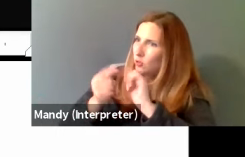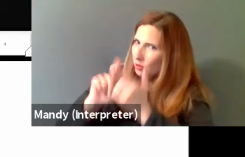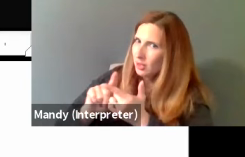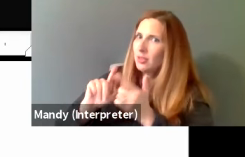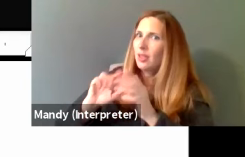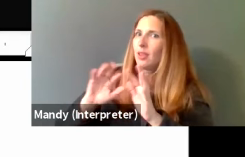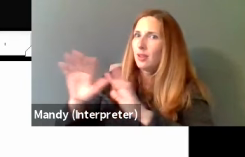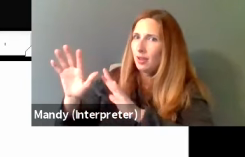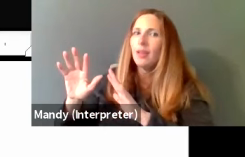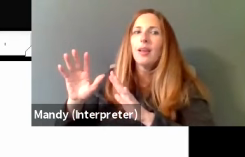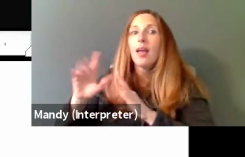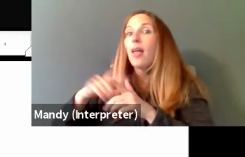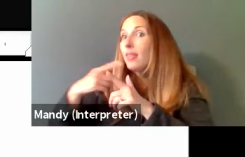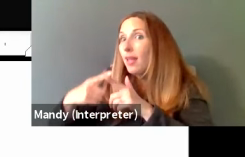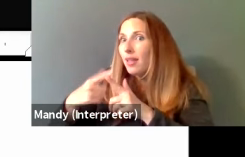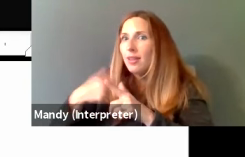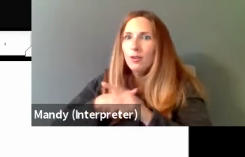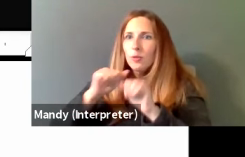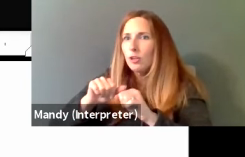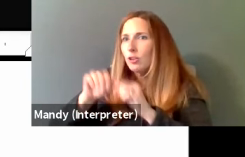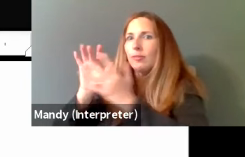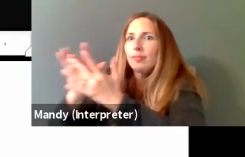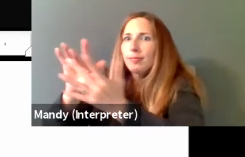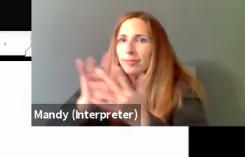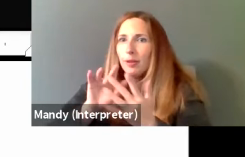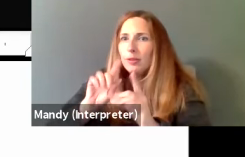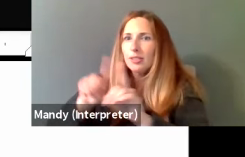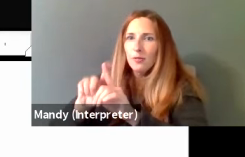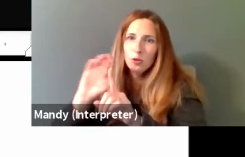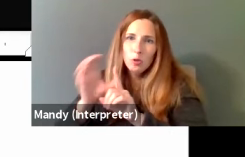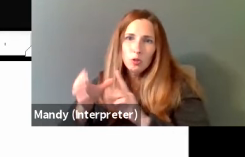And then we can do some targeted outreach into different cultural communities.